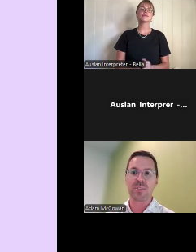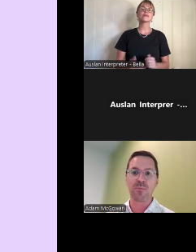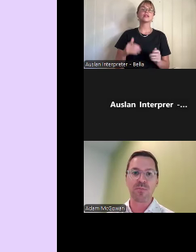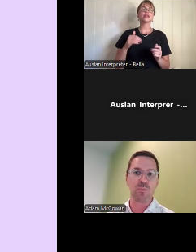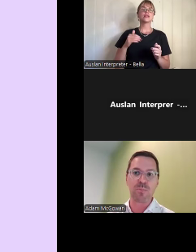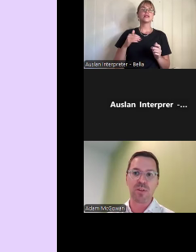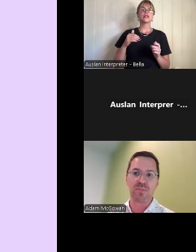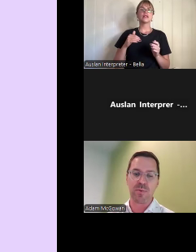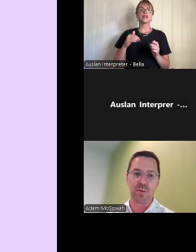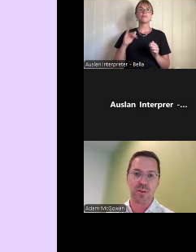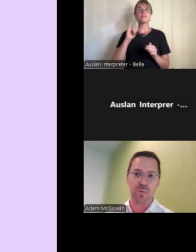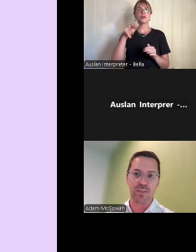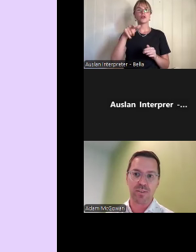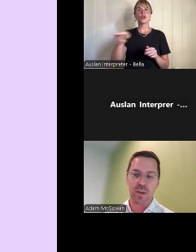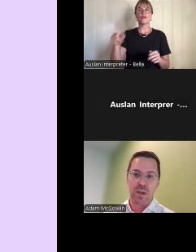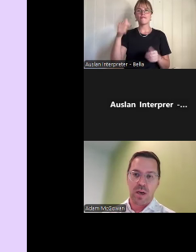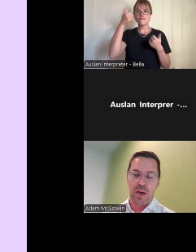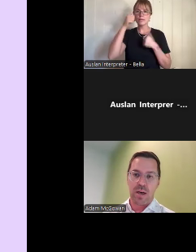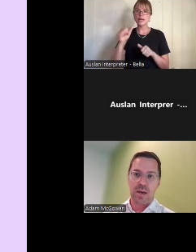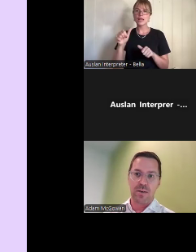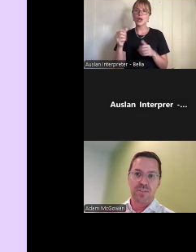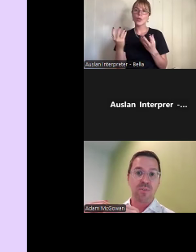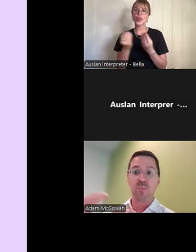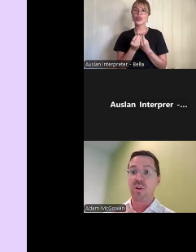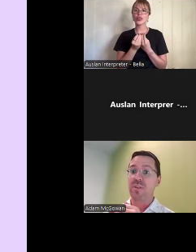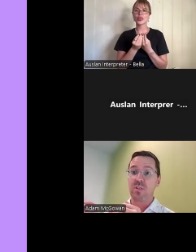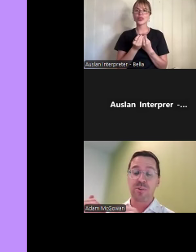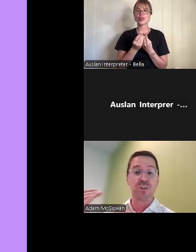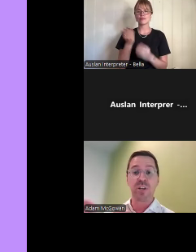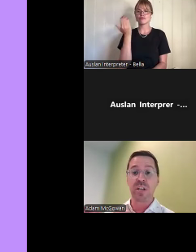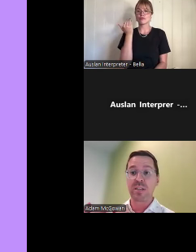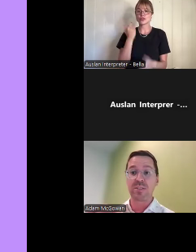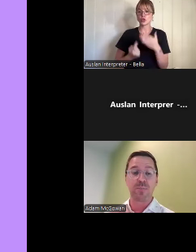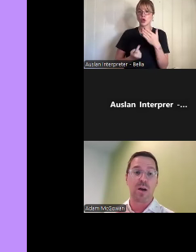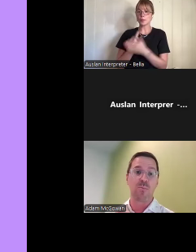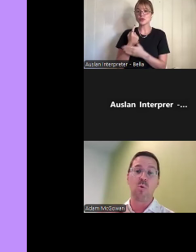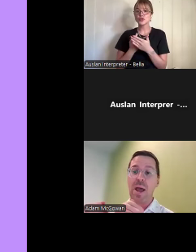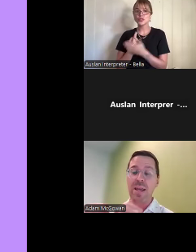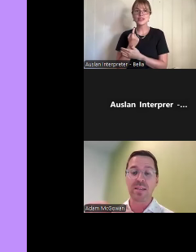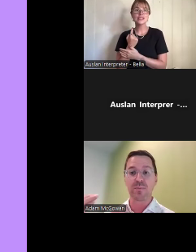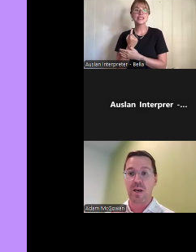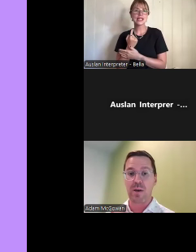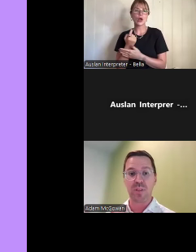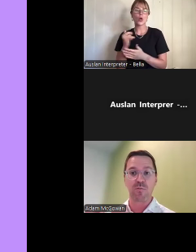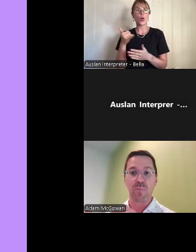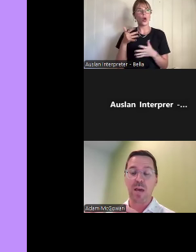some of you may be familiar with some of the previous opportunities or ways that you've been